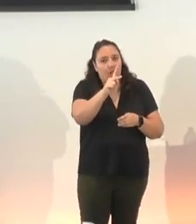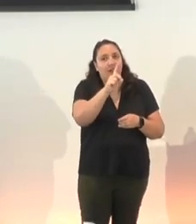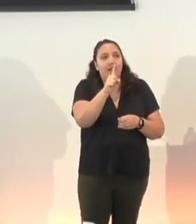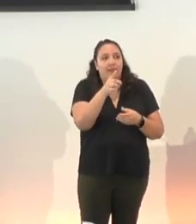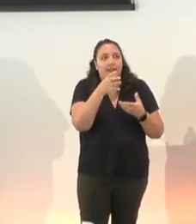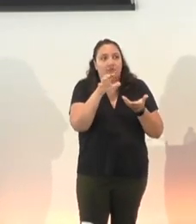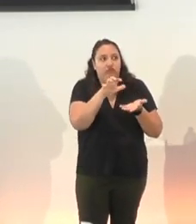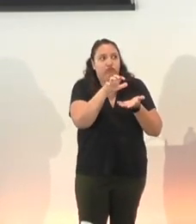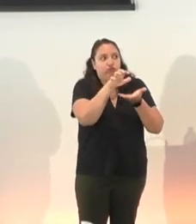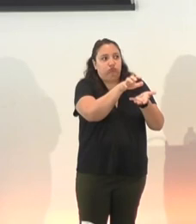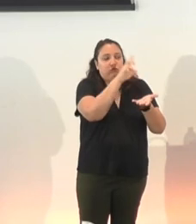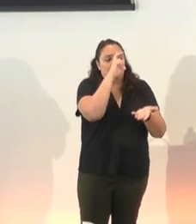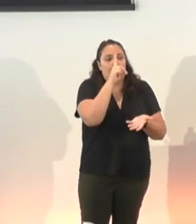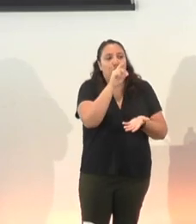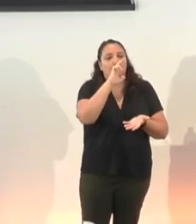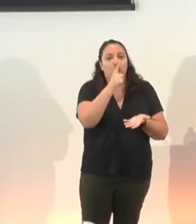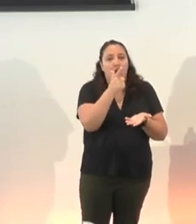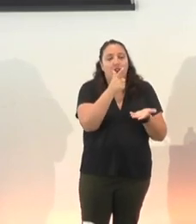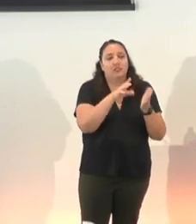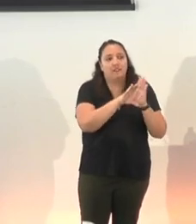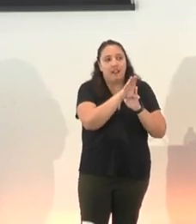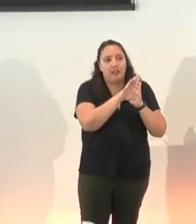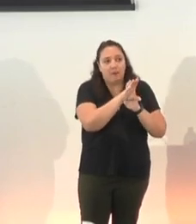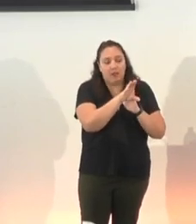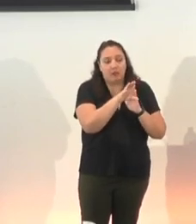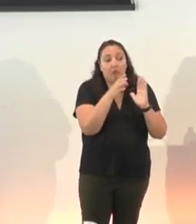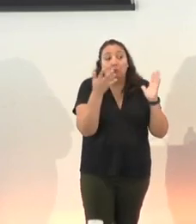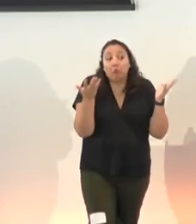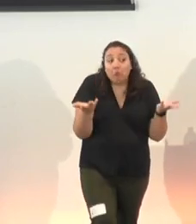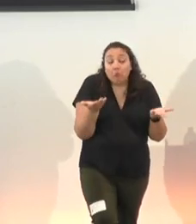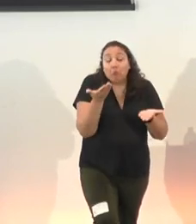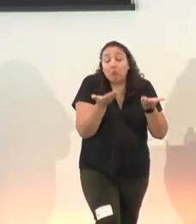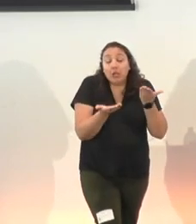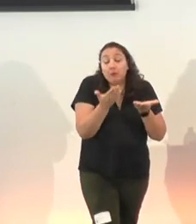sets for drug development which may or may not have good outcomes but it certainly does have